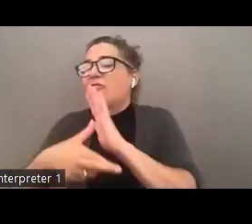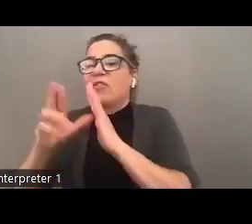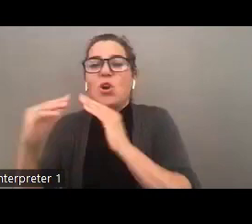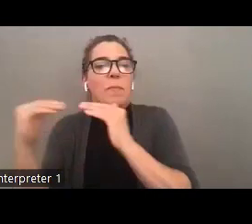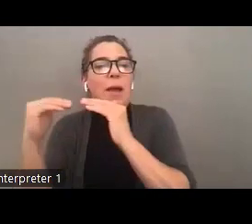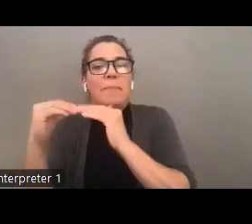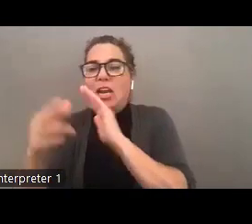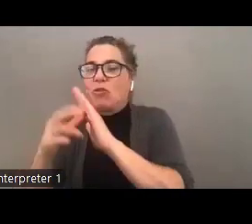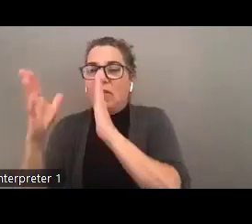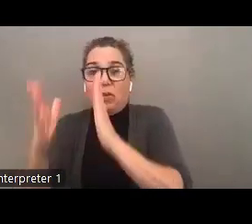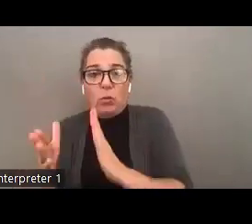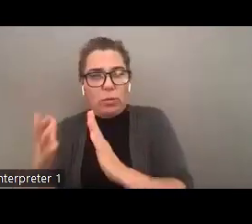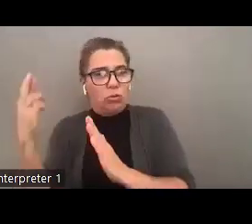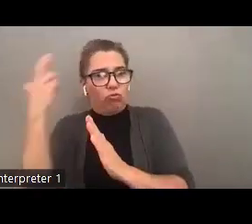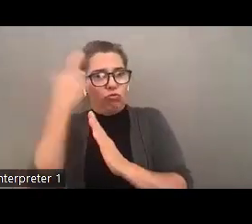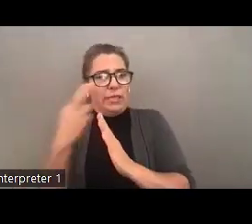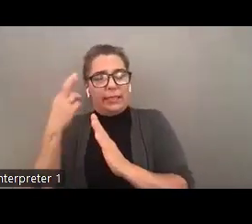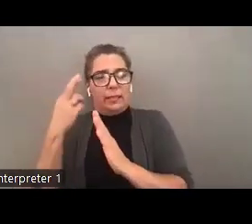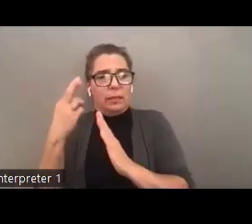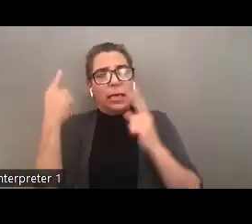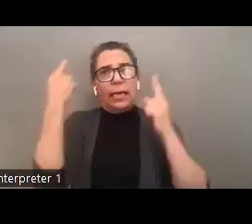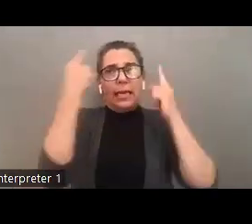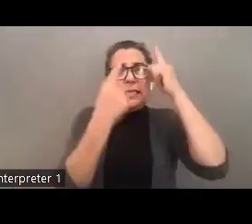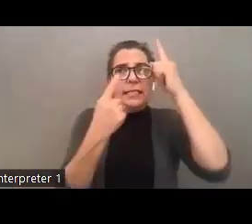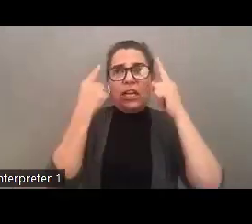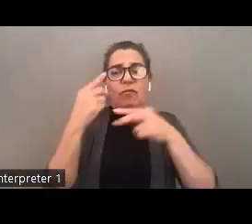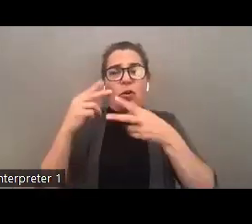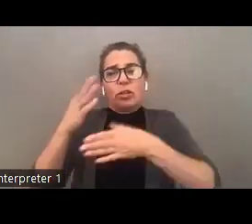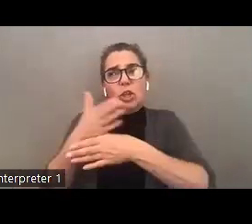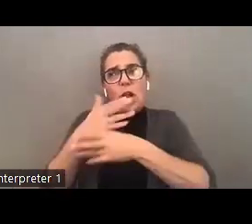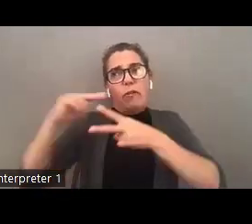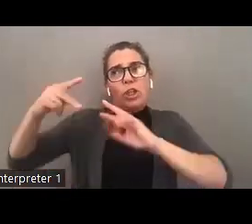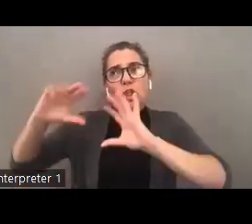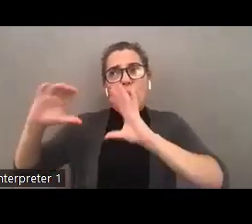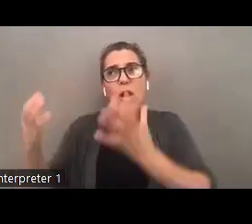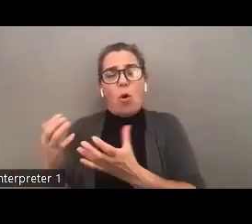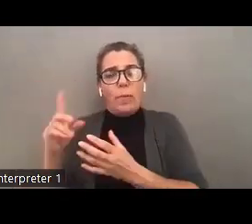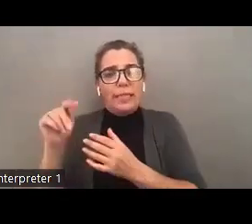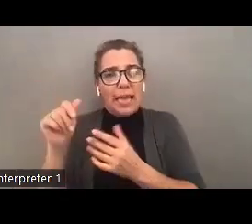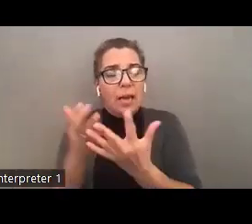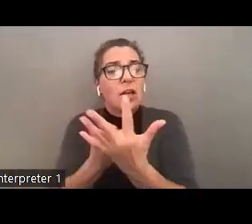This is because considerations for sharing genomic data will be communicated through the DMS plan,